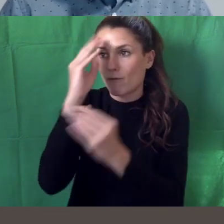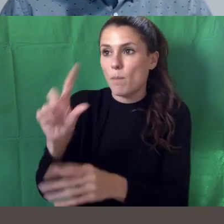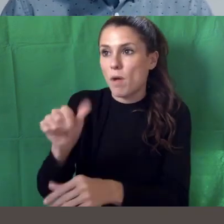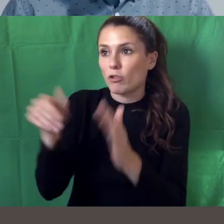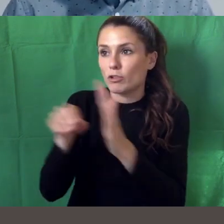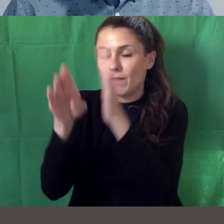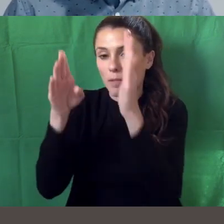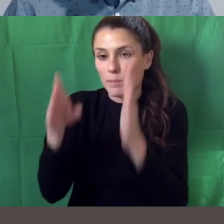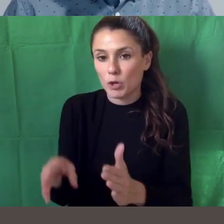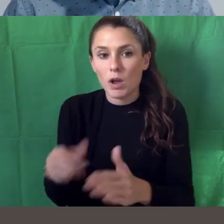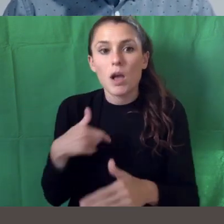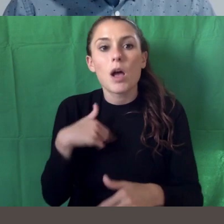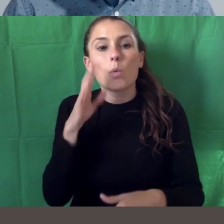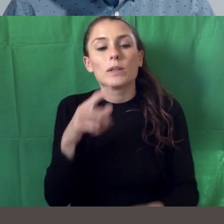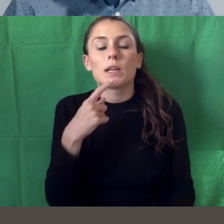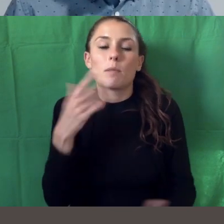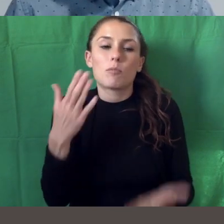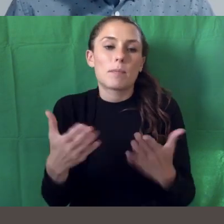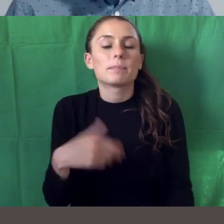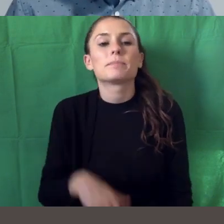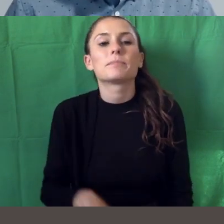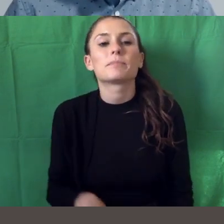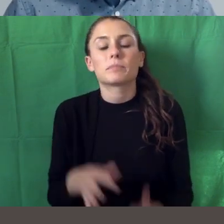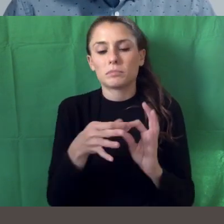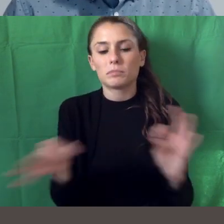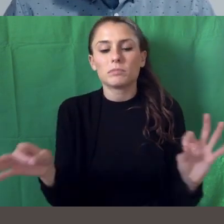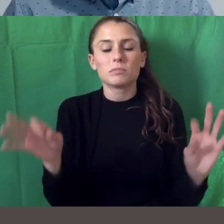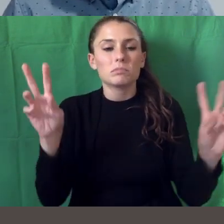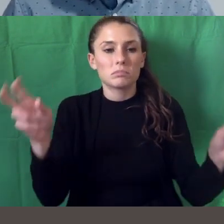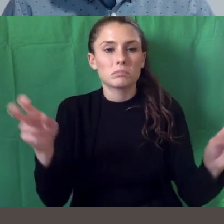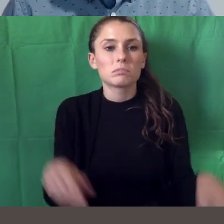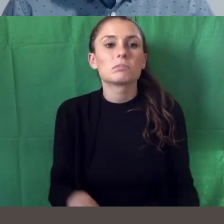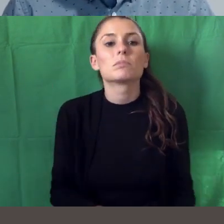to another developer, I would probably say the statement is as follows.